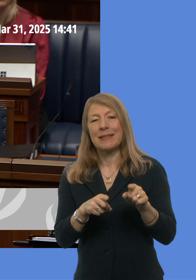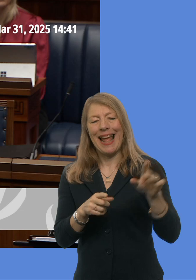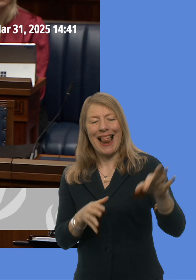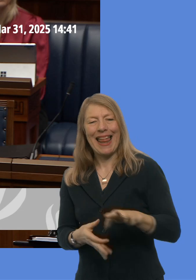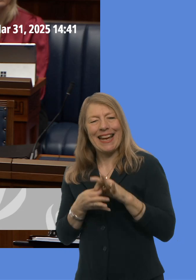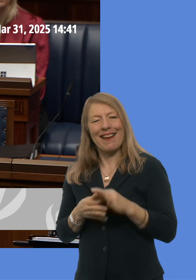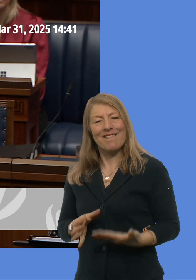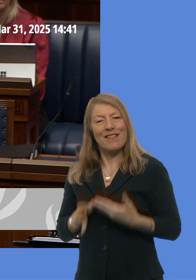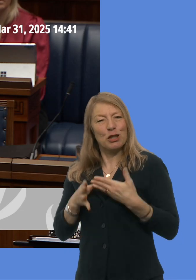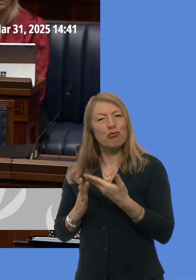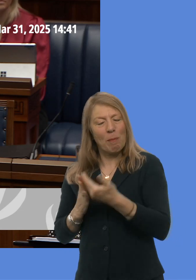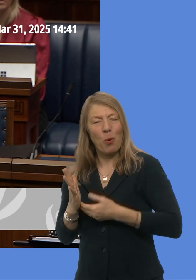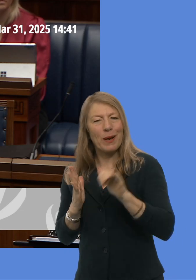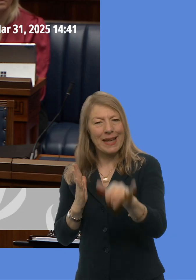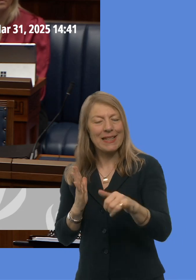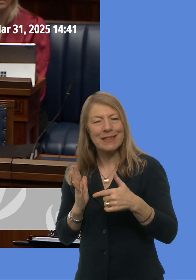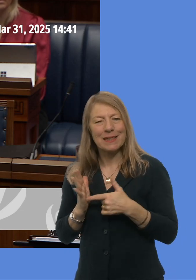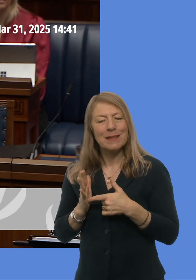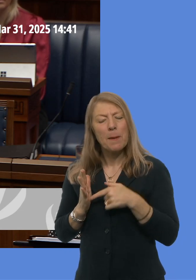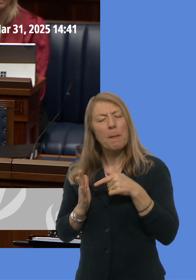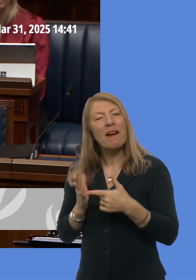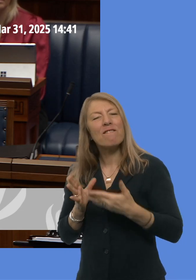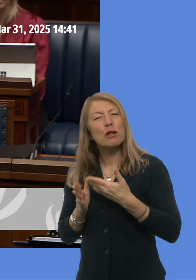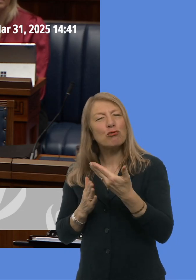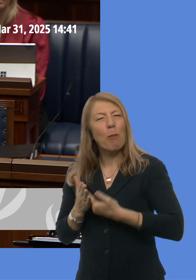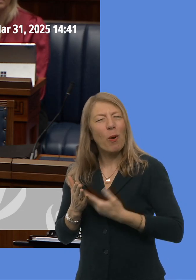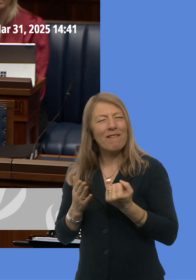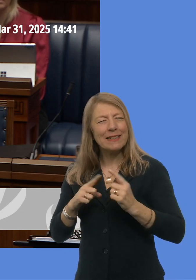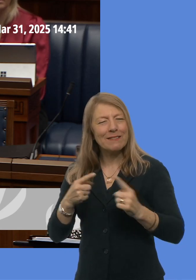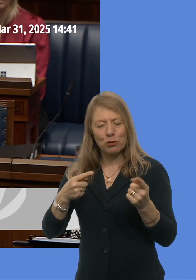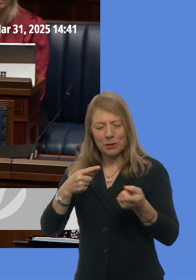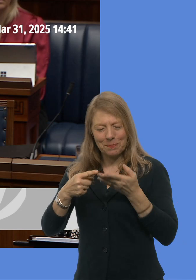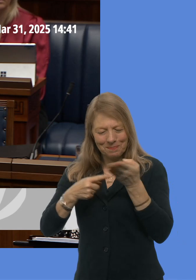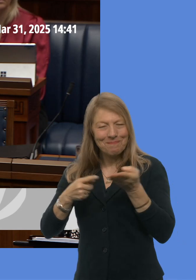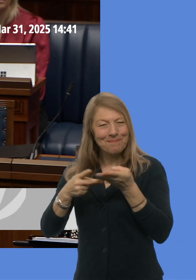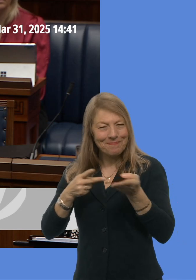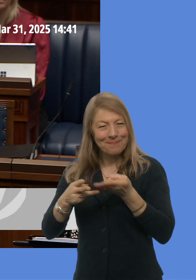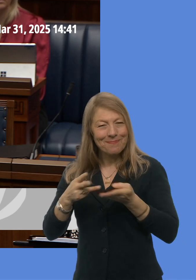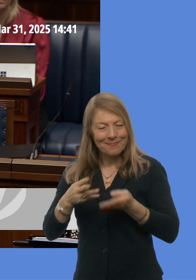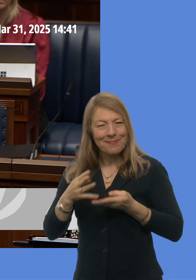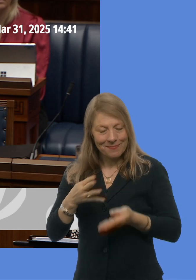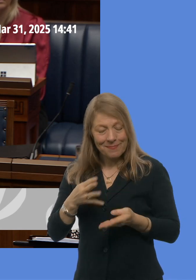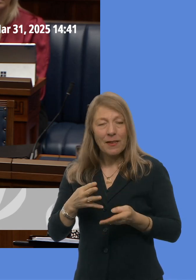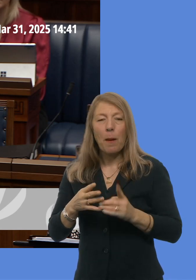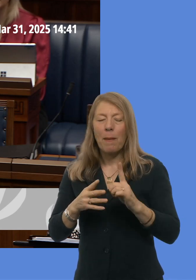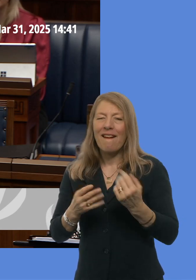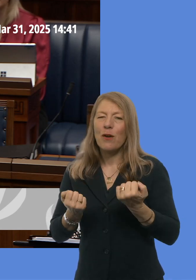There are many different elements to that, and some of that will interplay with what is happening elsewhere, but we do have our own unique set of structures here.